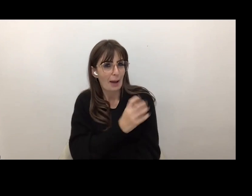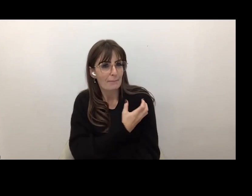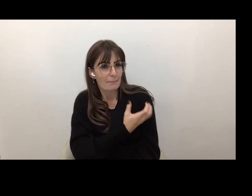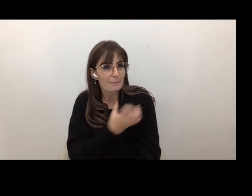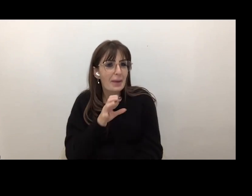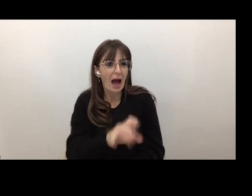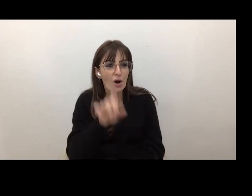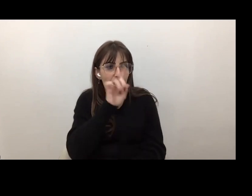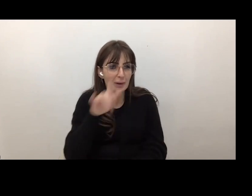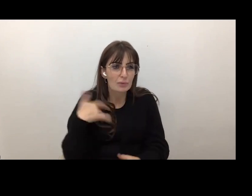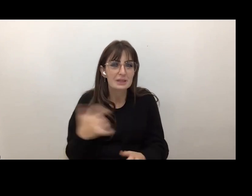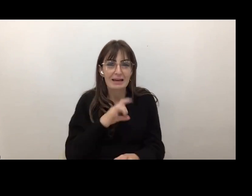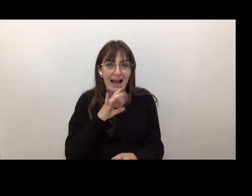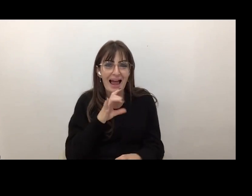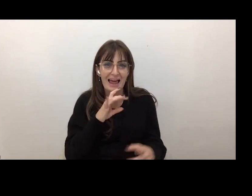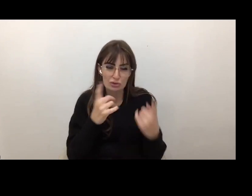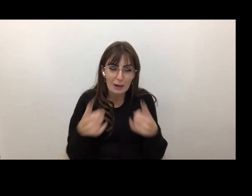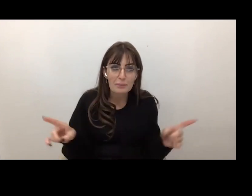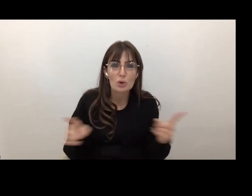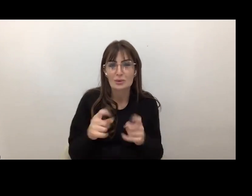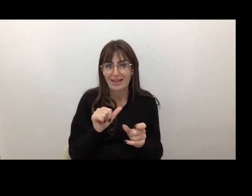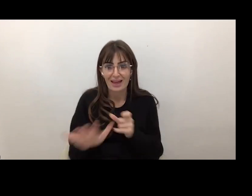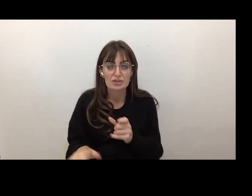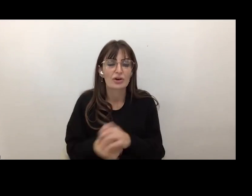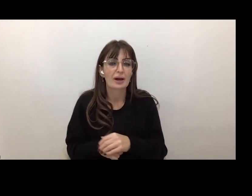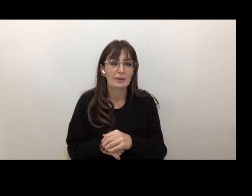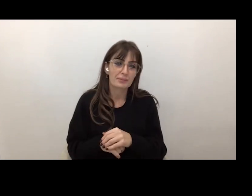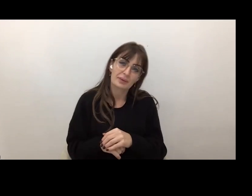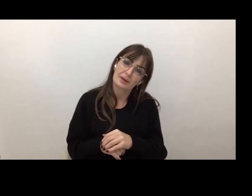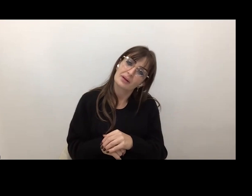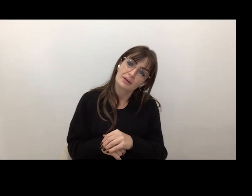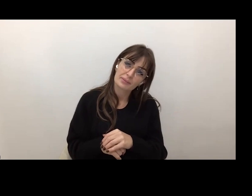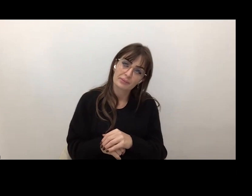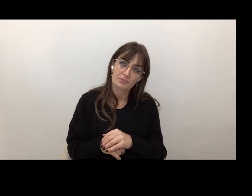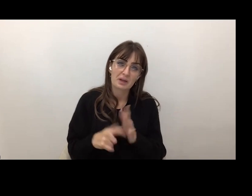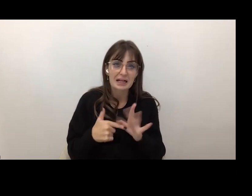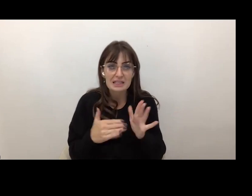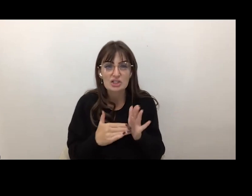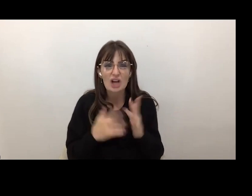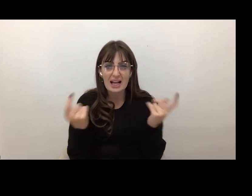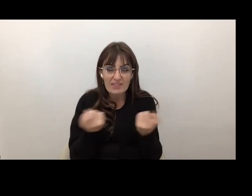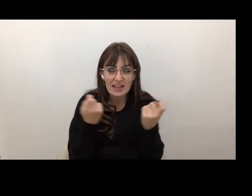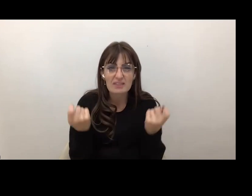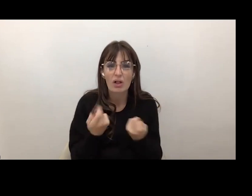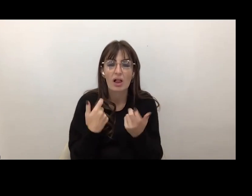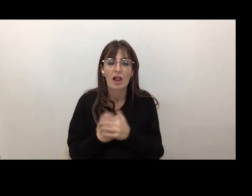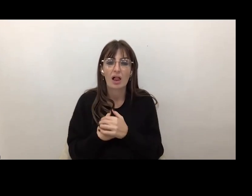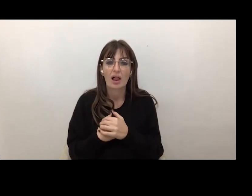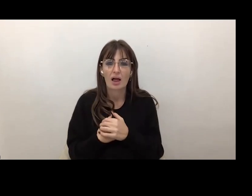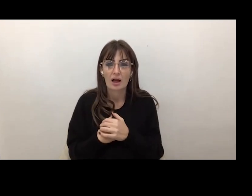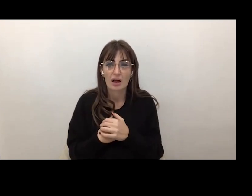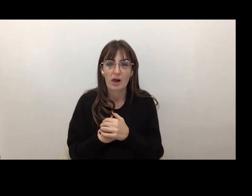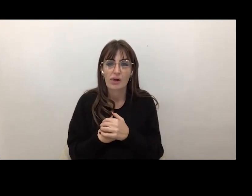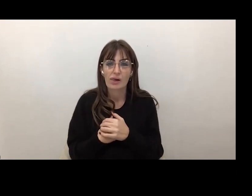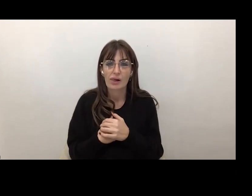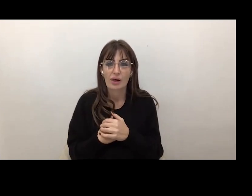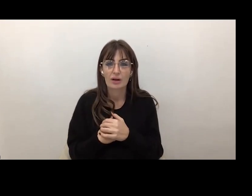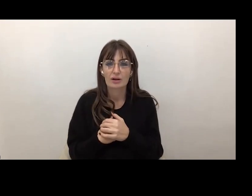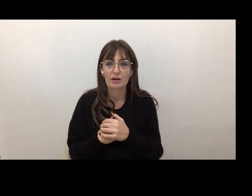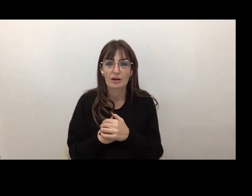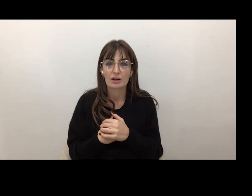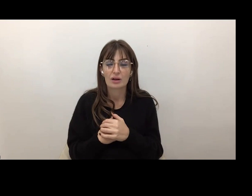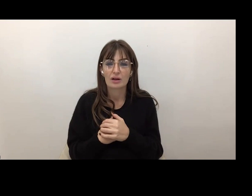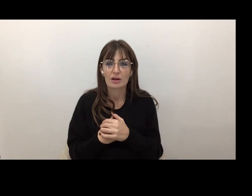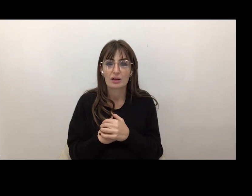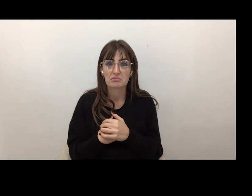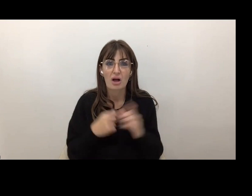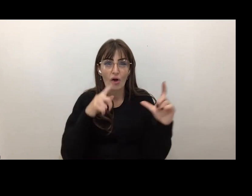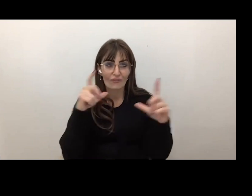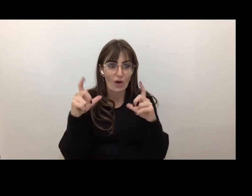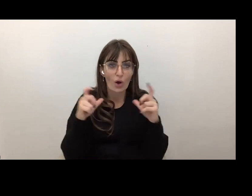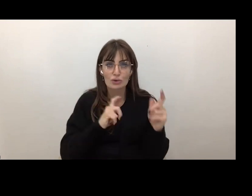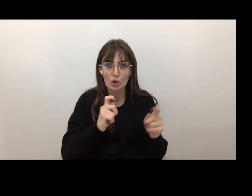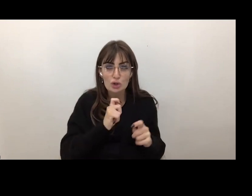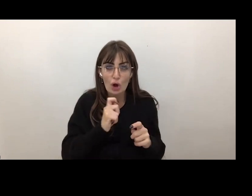life through electronic music. That's great. Jazz festival. We have got a photojournalist.